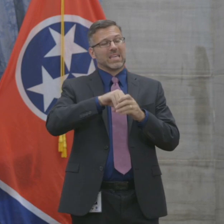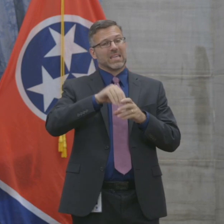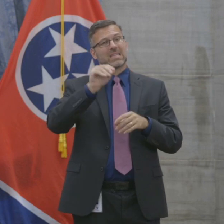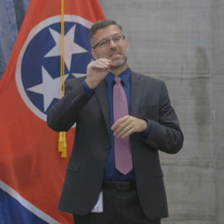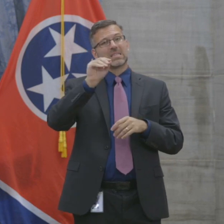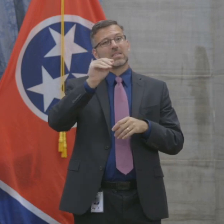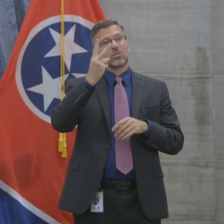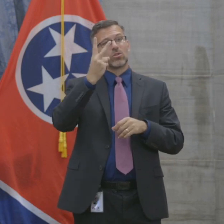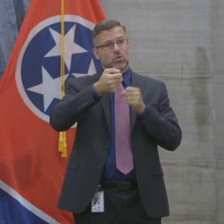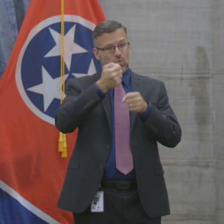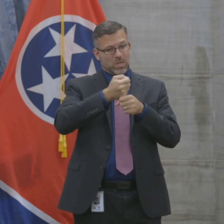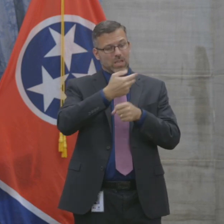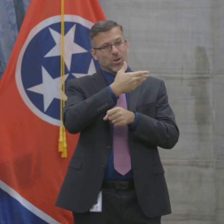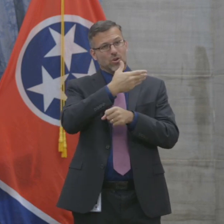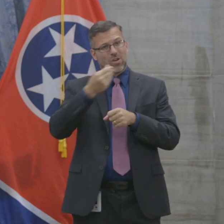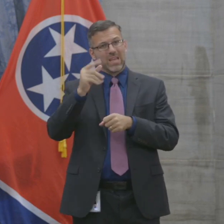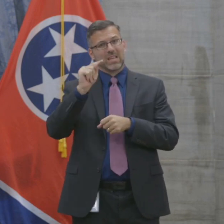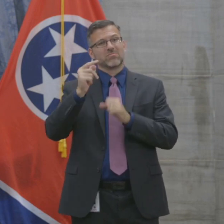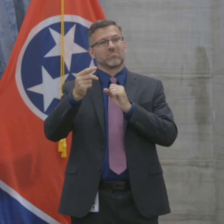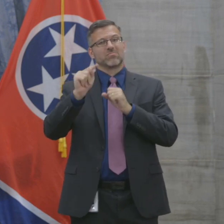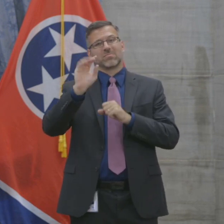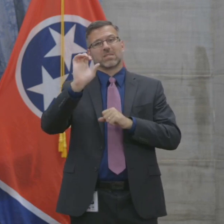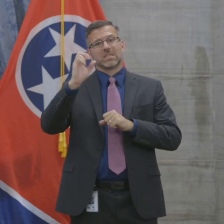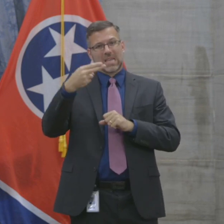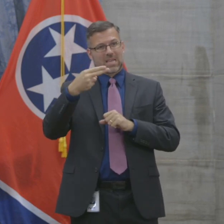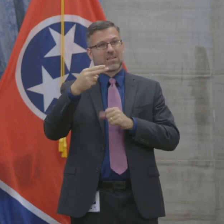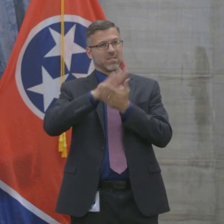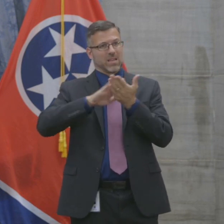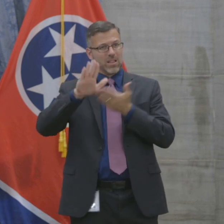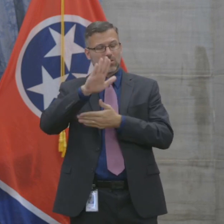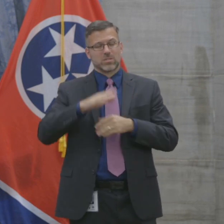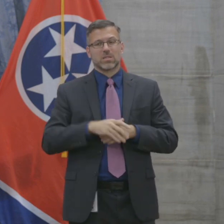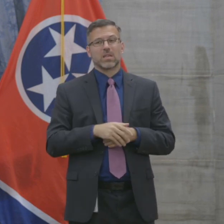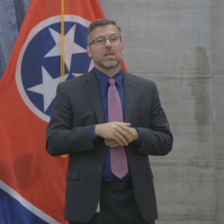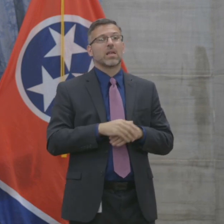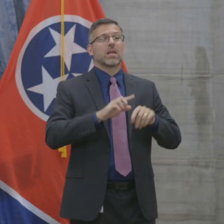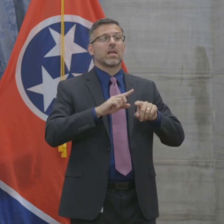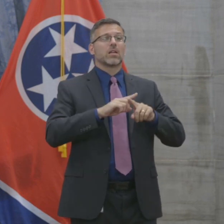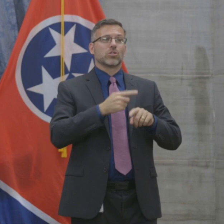focus in the agriculture industry. These are innovative programs and like I said when the Perkins allocation was first